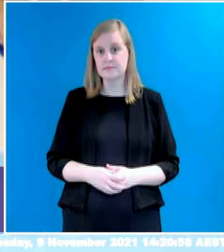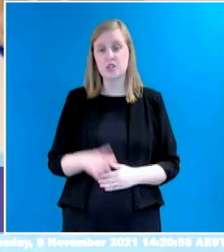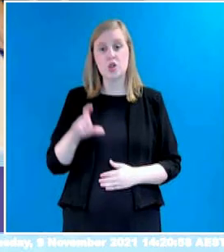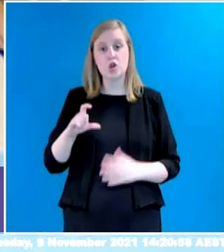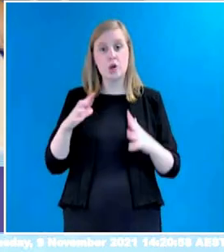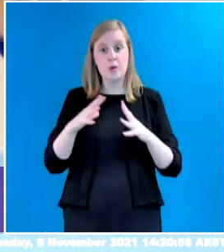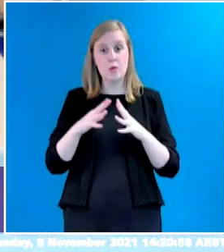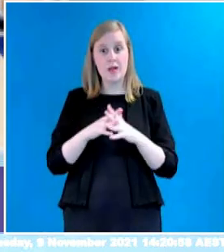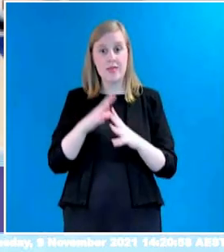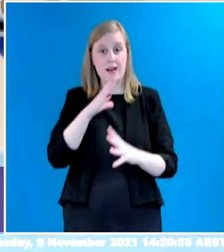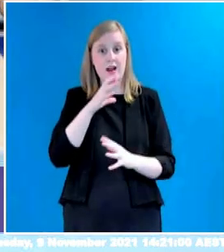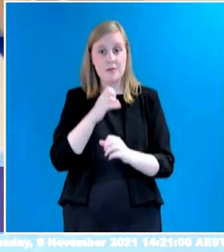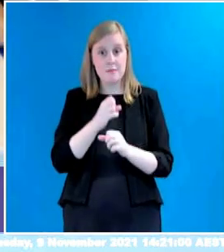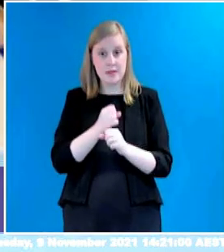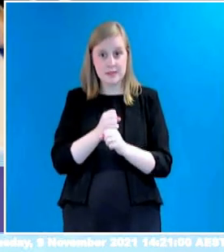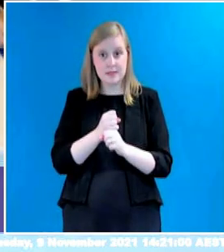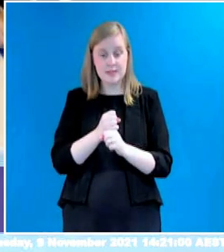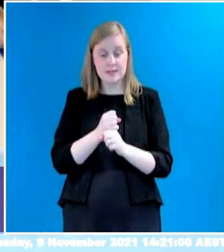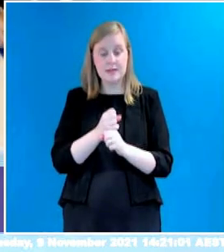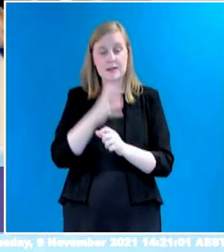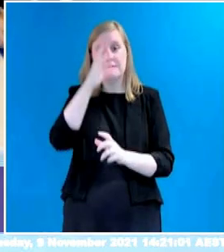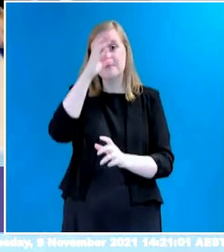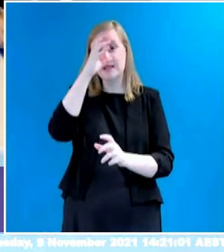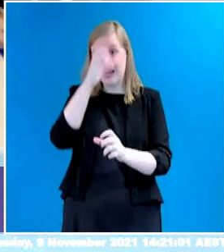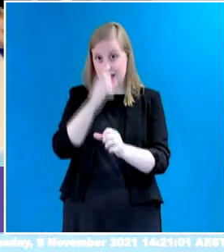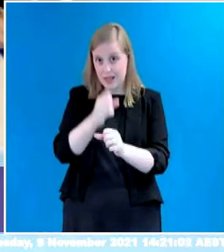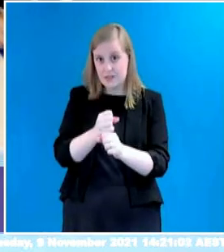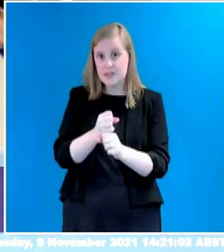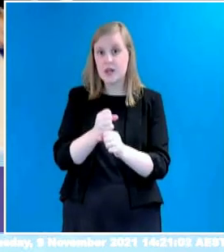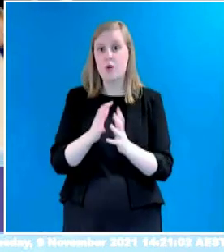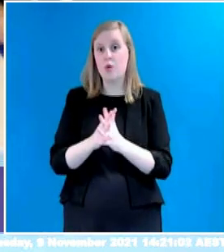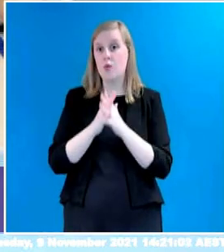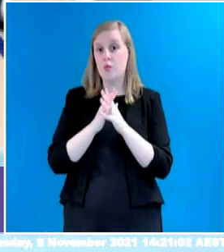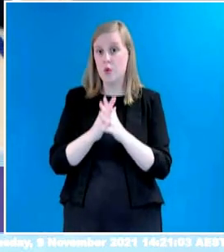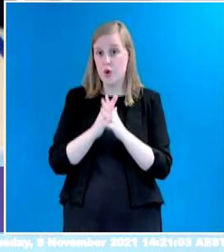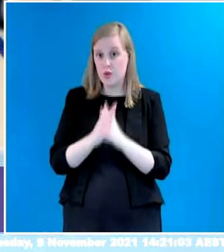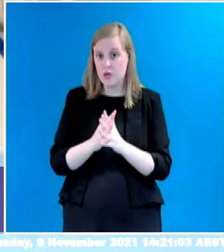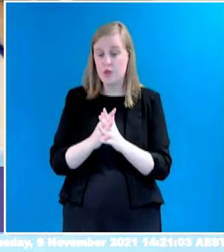policy perspective and transparency, to make clear its understanding of the